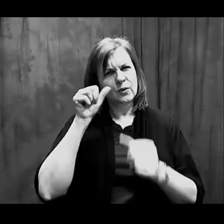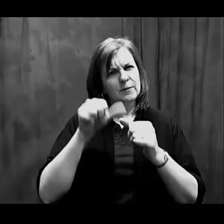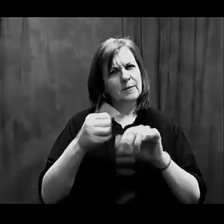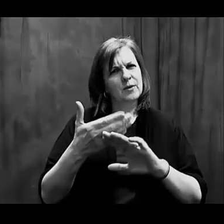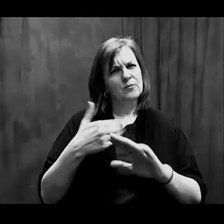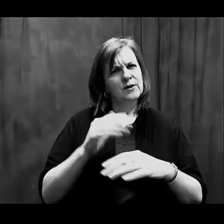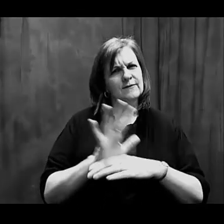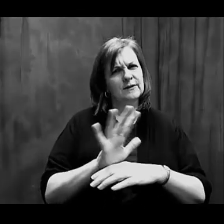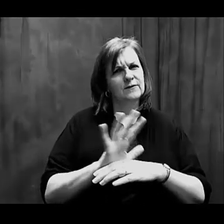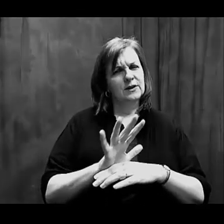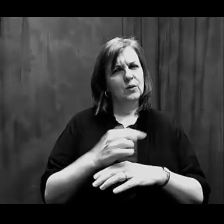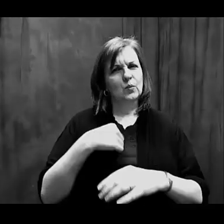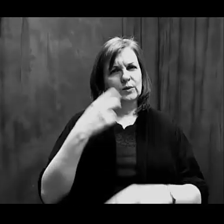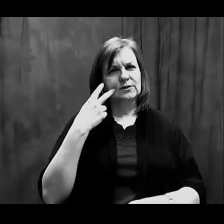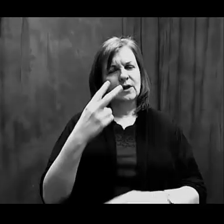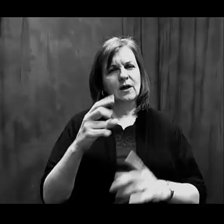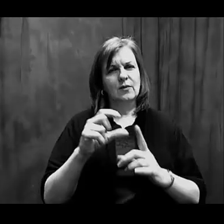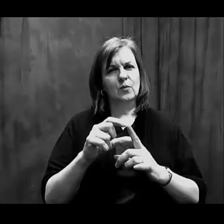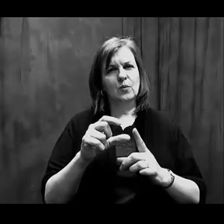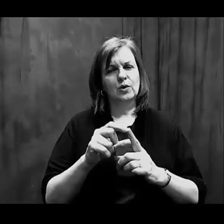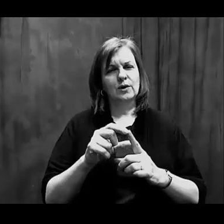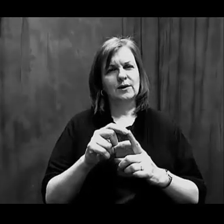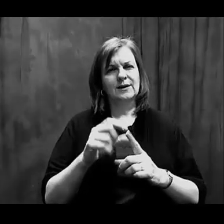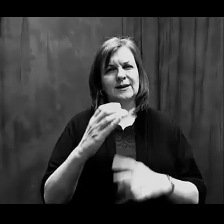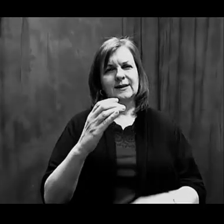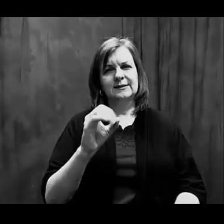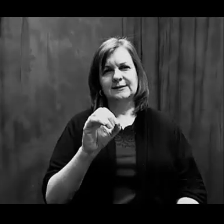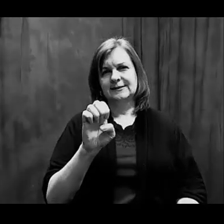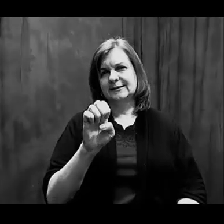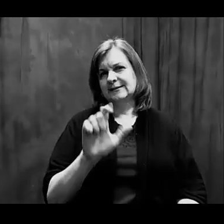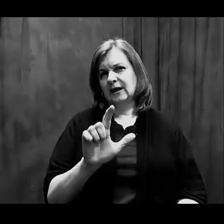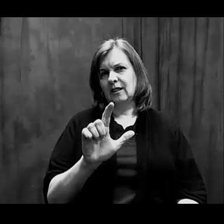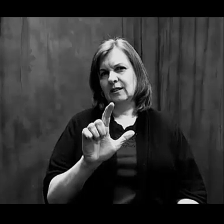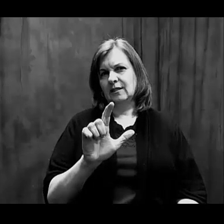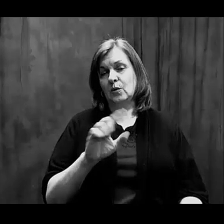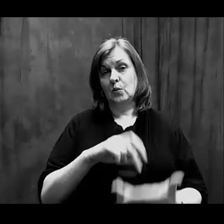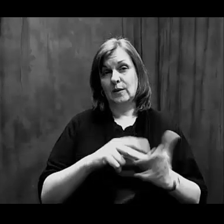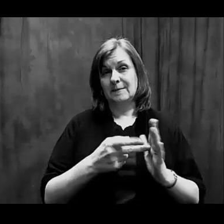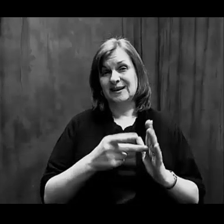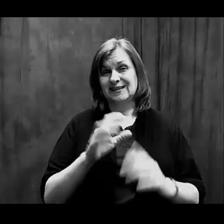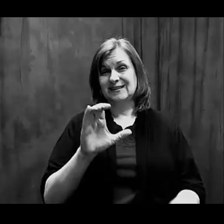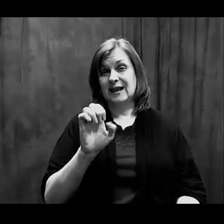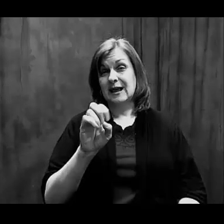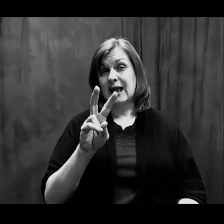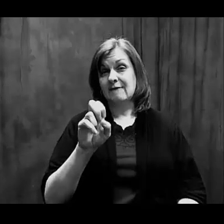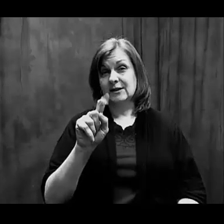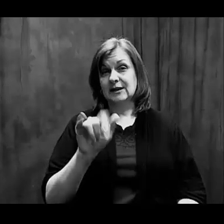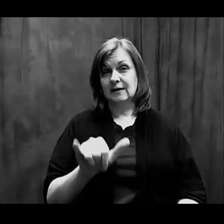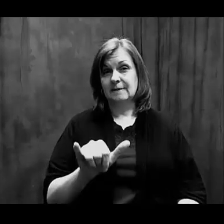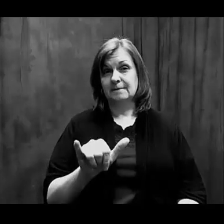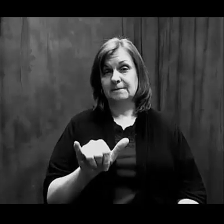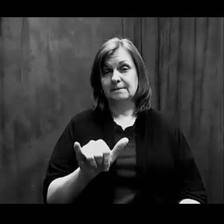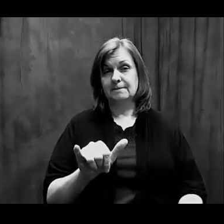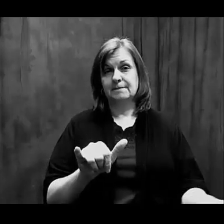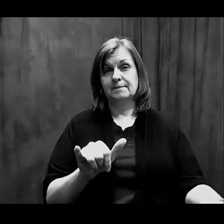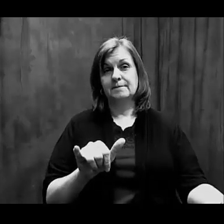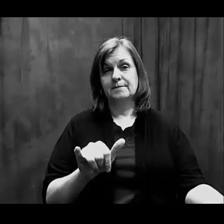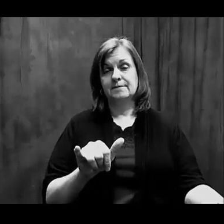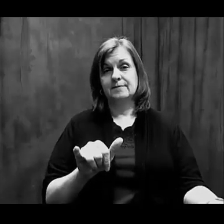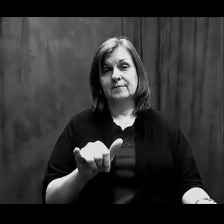in a previous session we saw coel which we said meant cavity